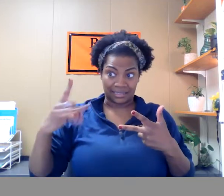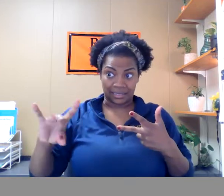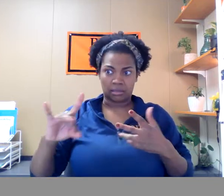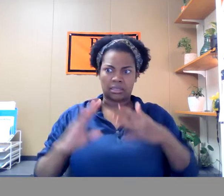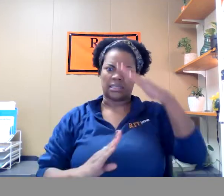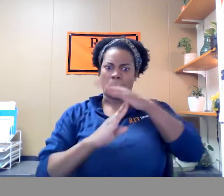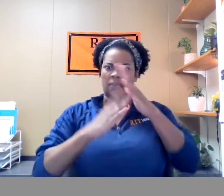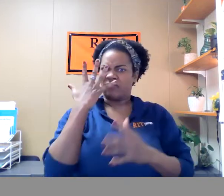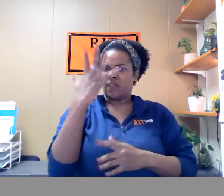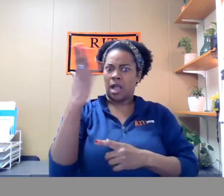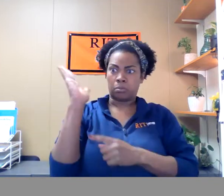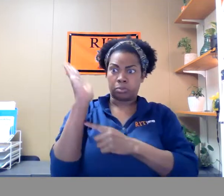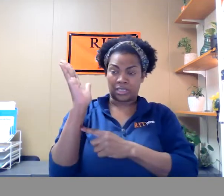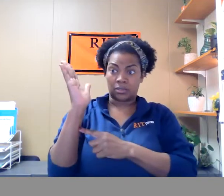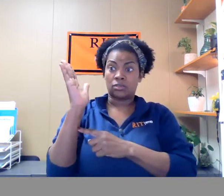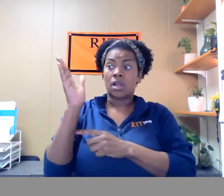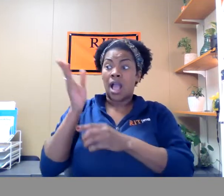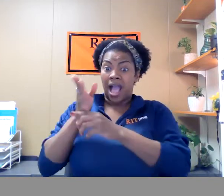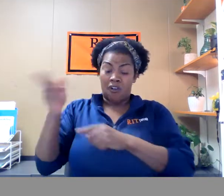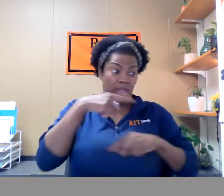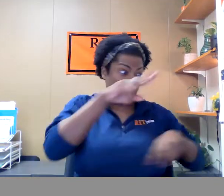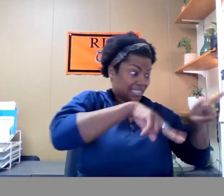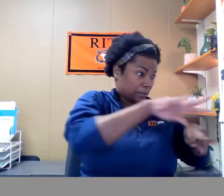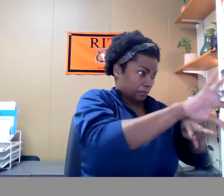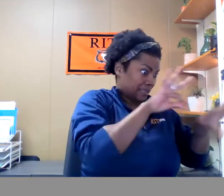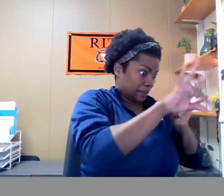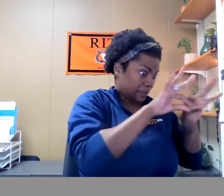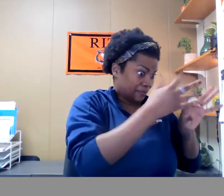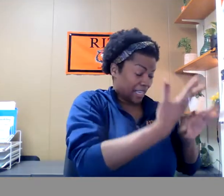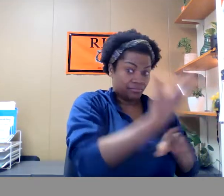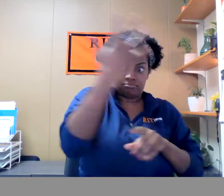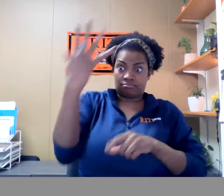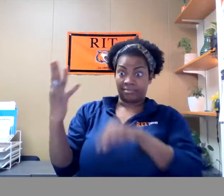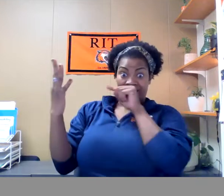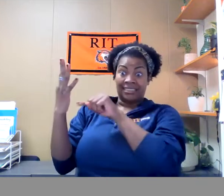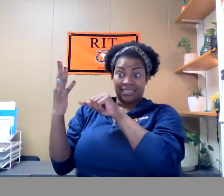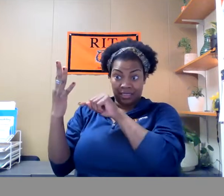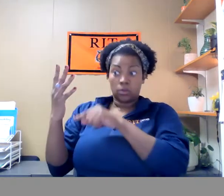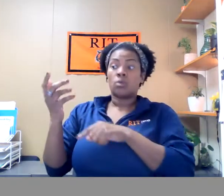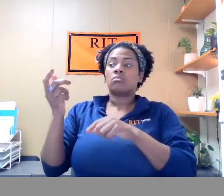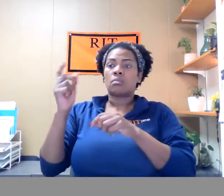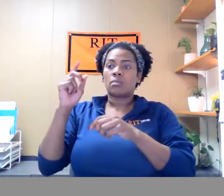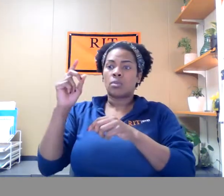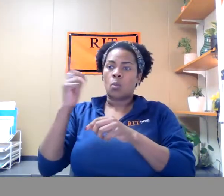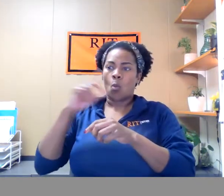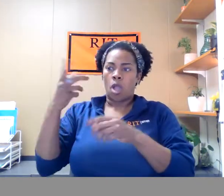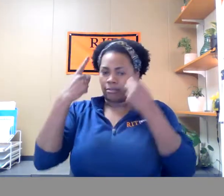March 18th, the top five presentations chosen from the abundance that we will receive will be announced